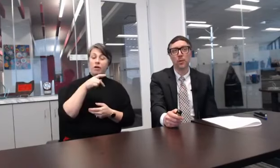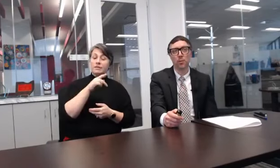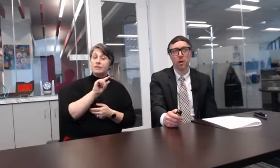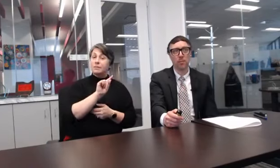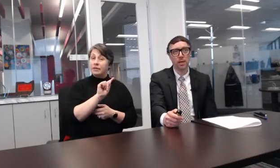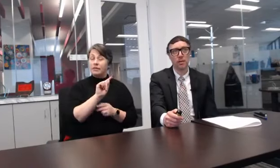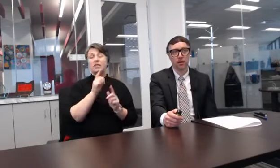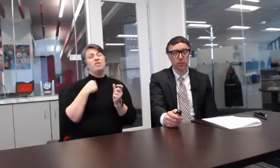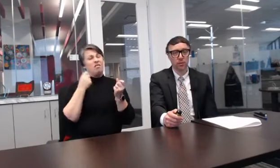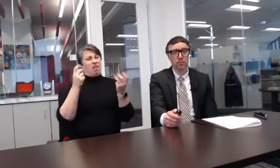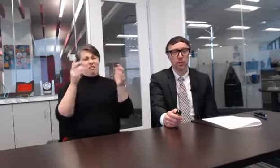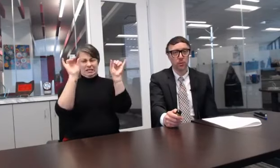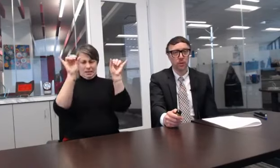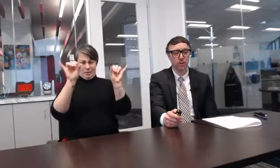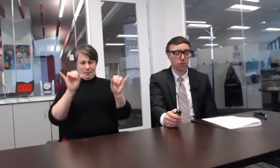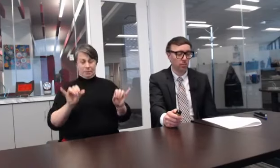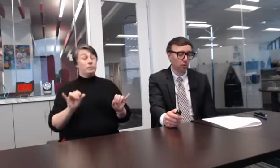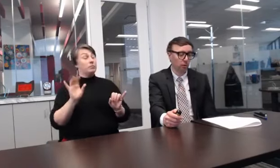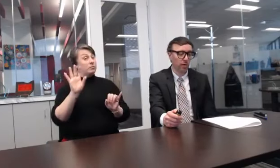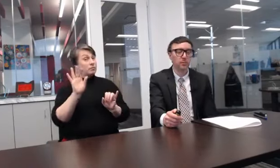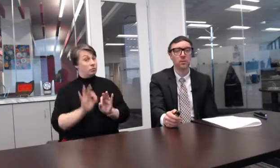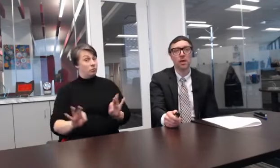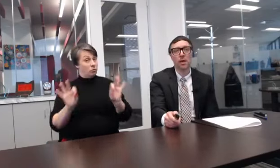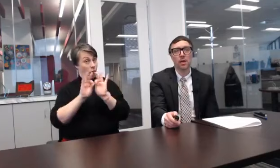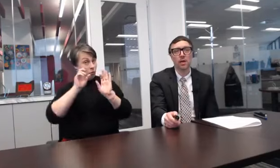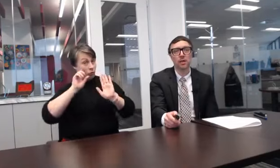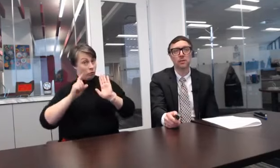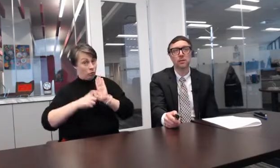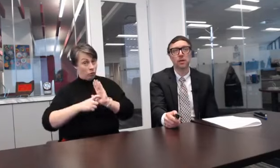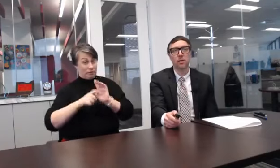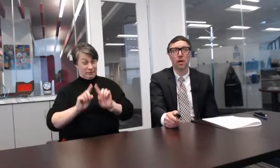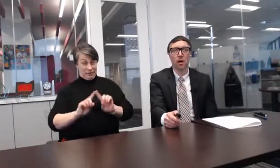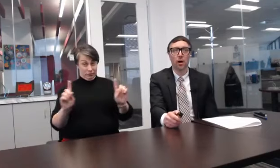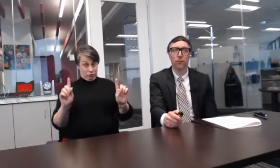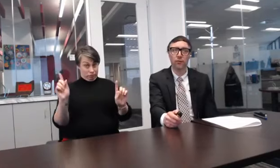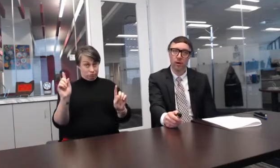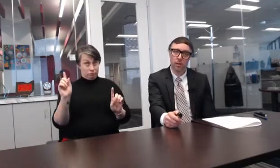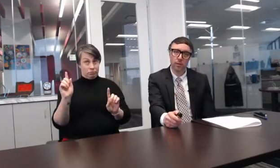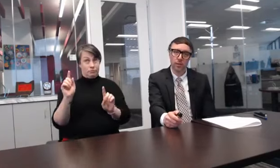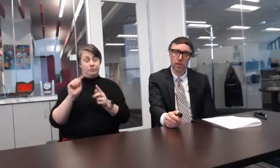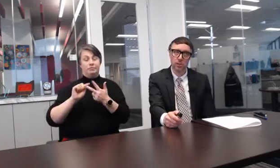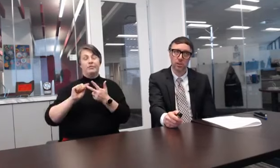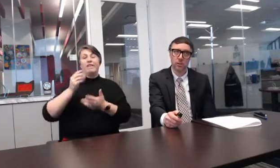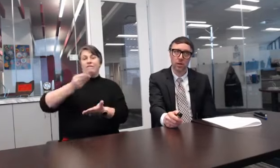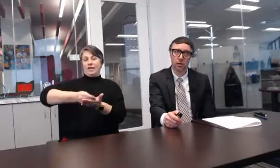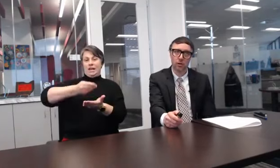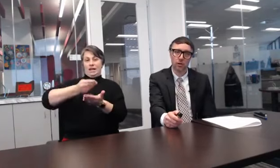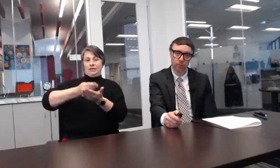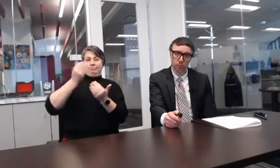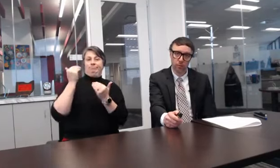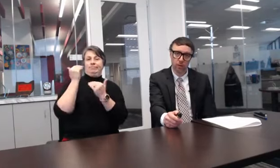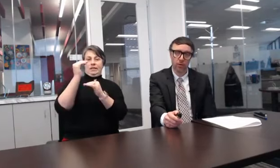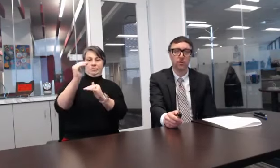The one main difference between these two programs is there are funding limitations under the Level One Waiver.